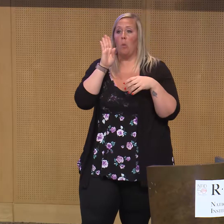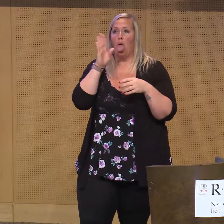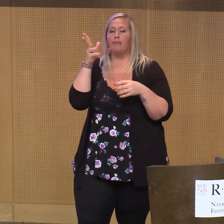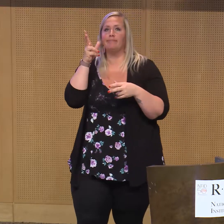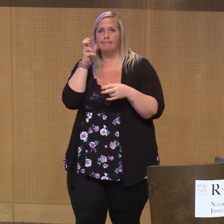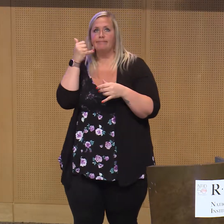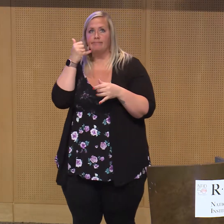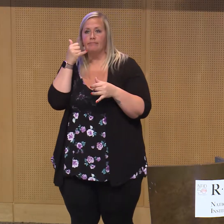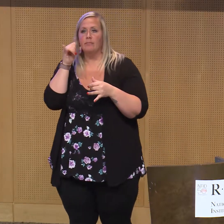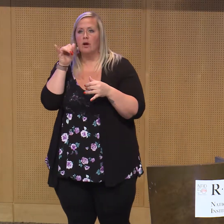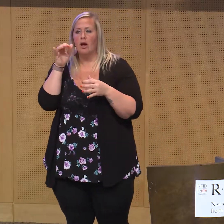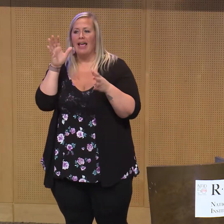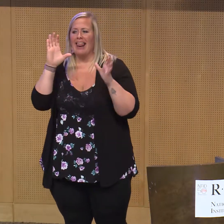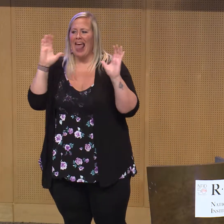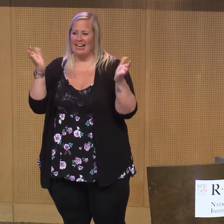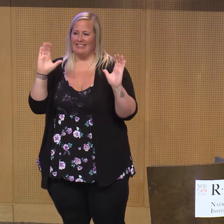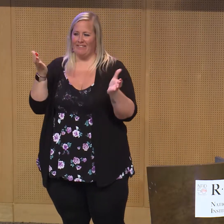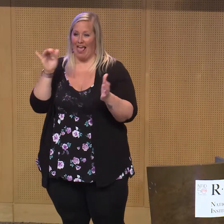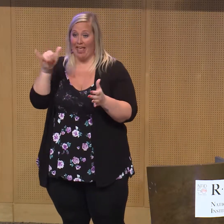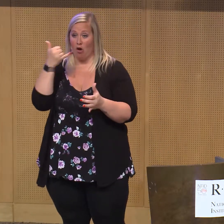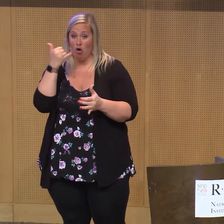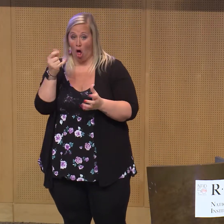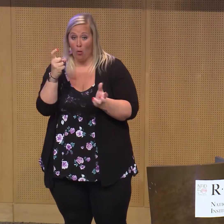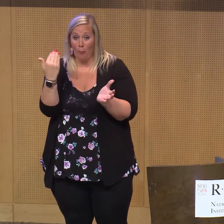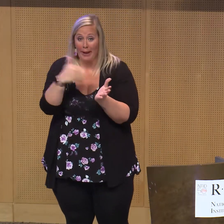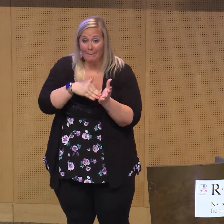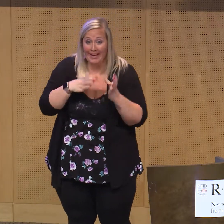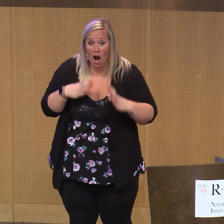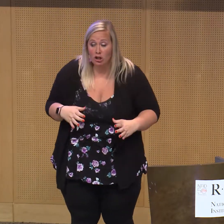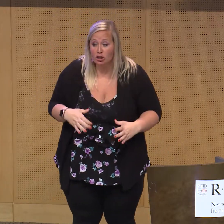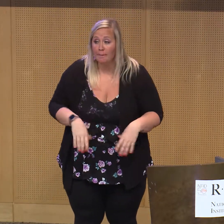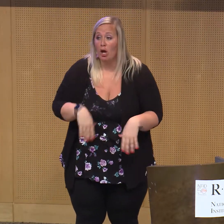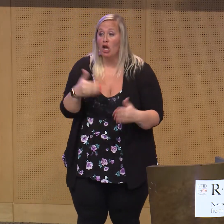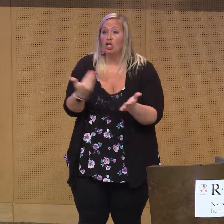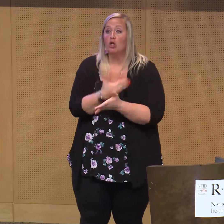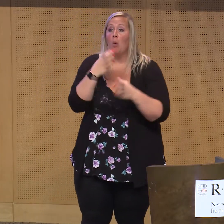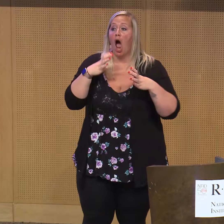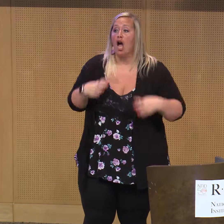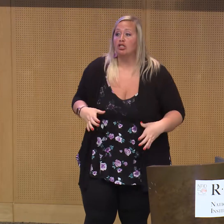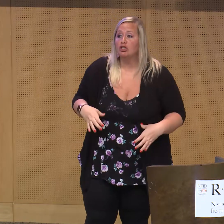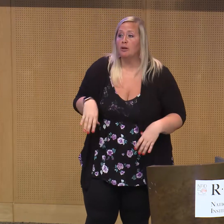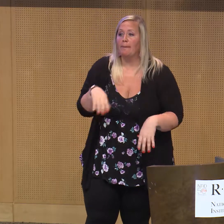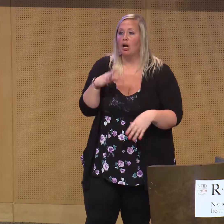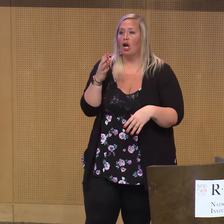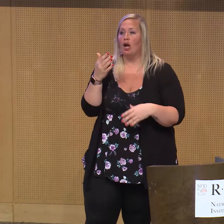So call-listening is a service that will classify calls by way of repeat customers